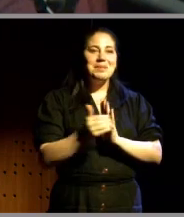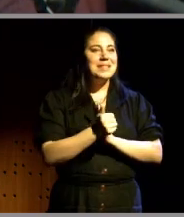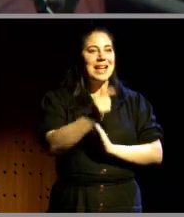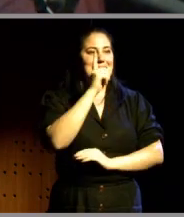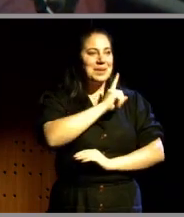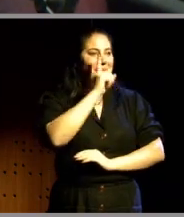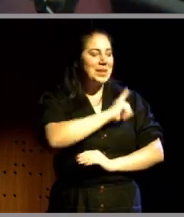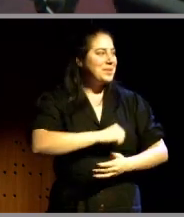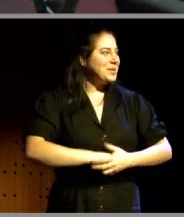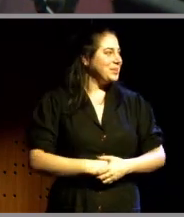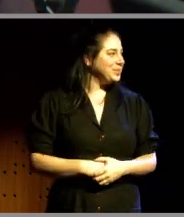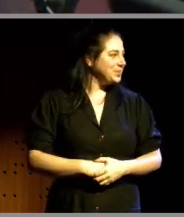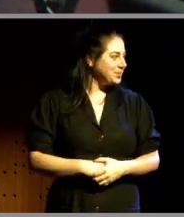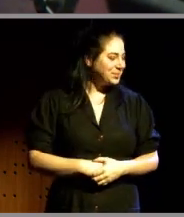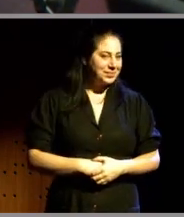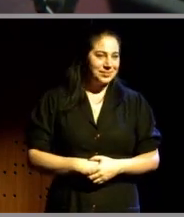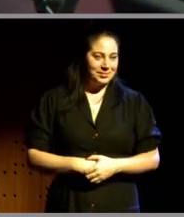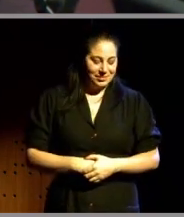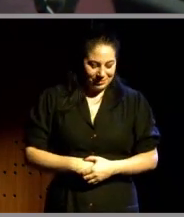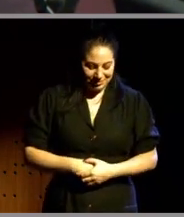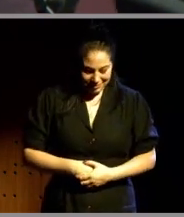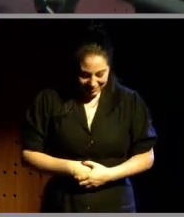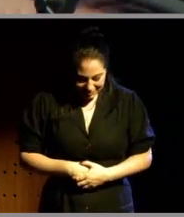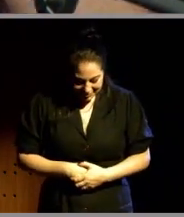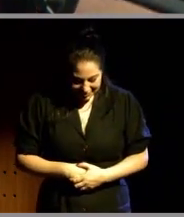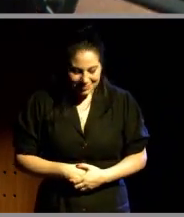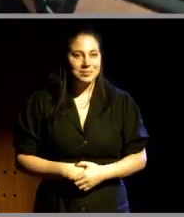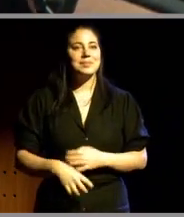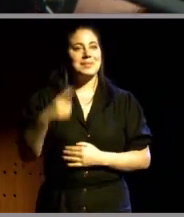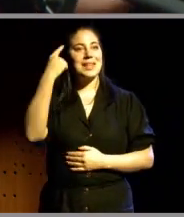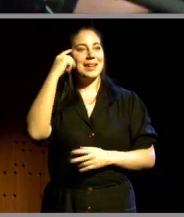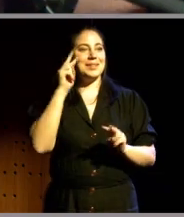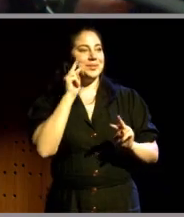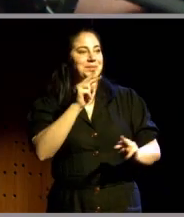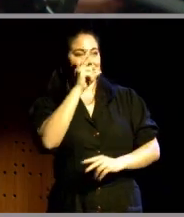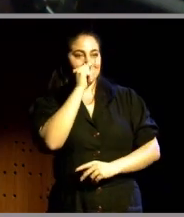And I feel like we've gotta lift our game, Wesley. Well, I think the idea of watching younger people and talented